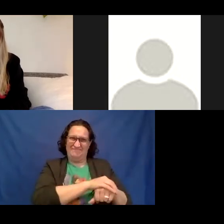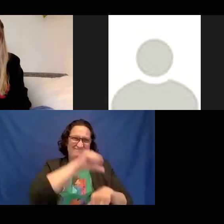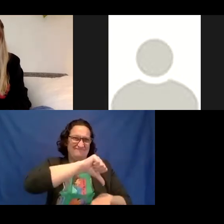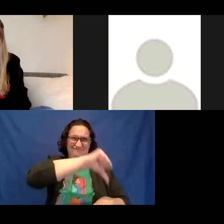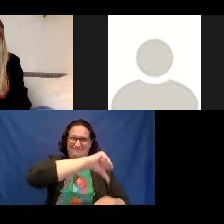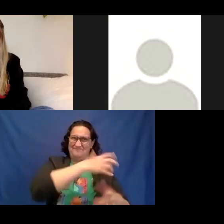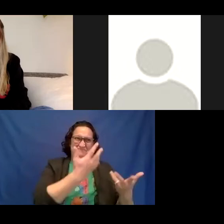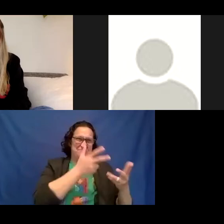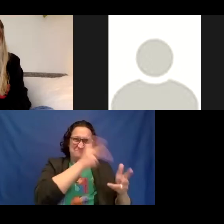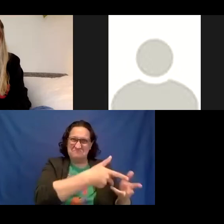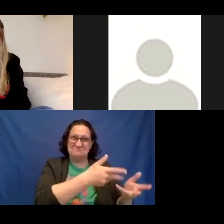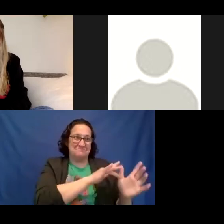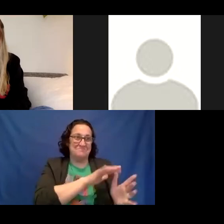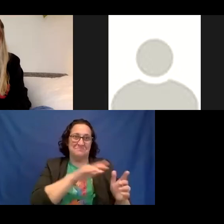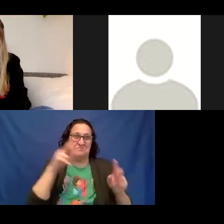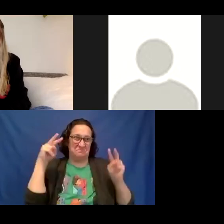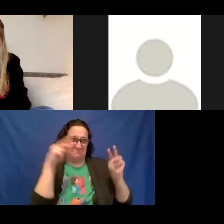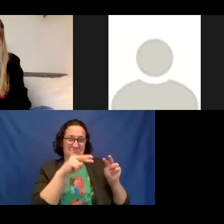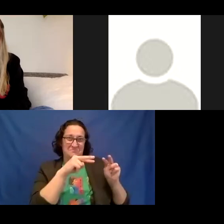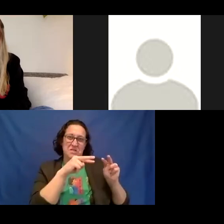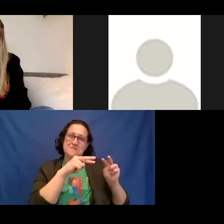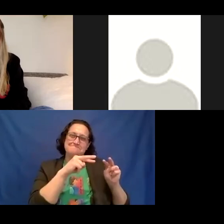and at that time people didn't understand that American Sign